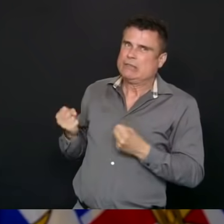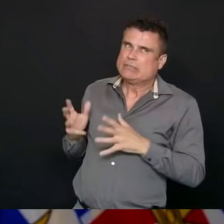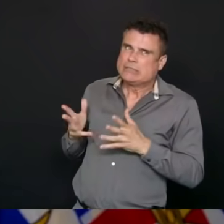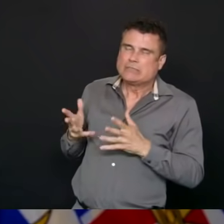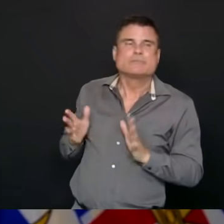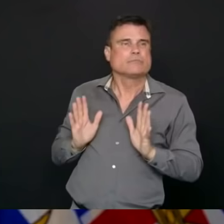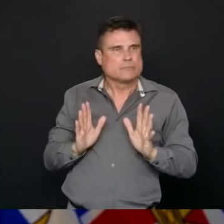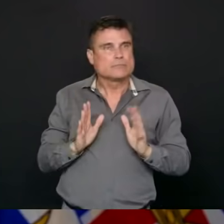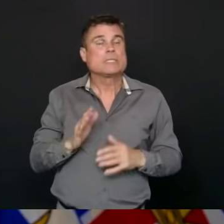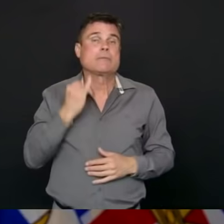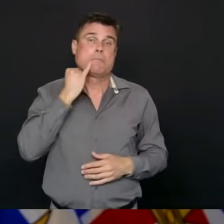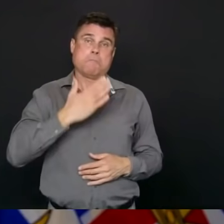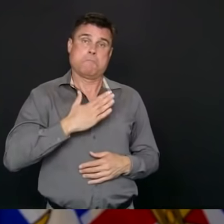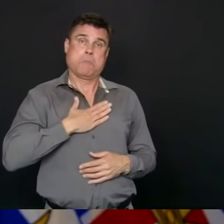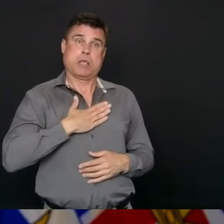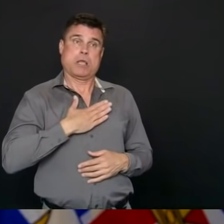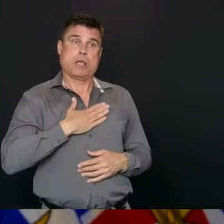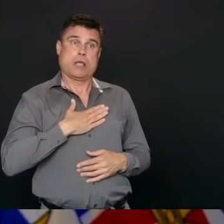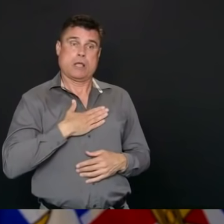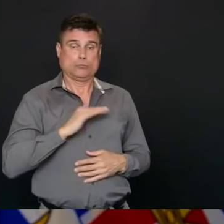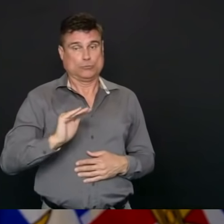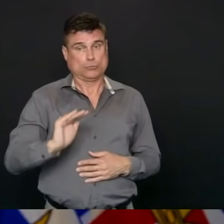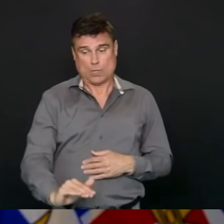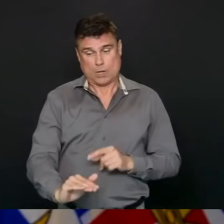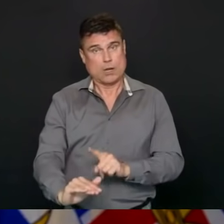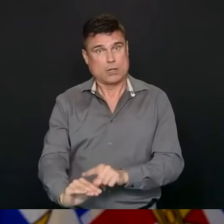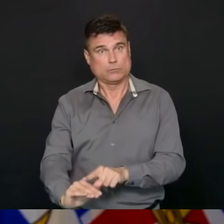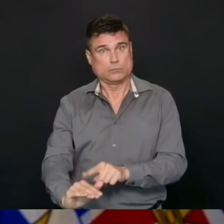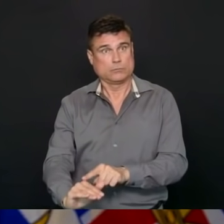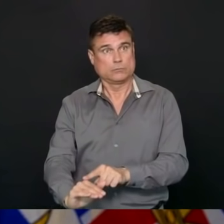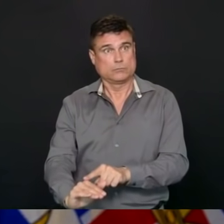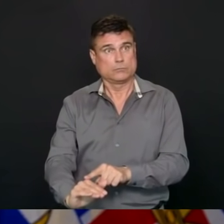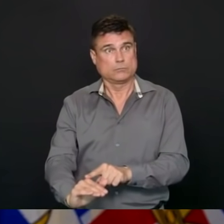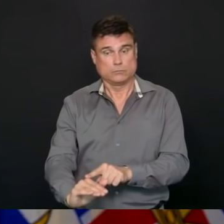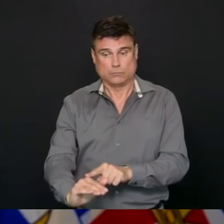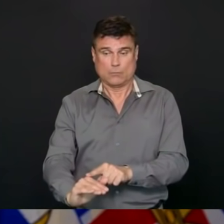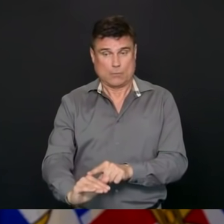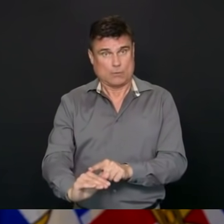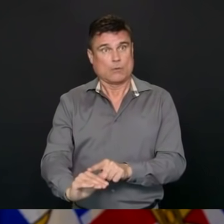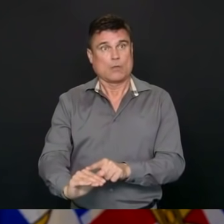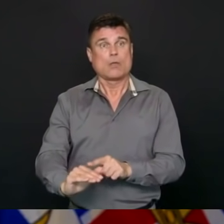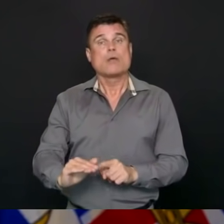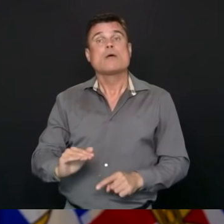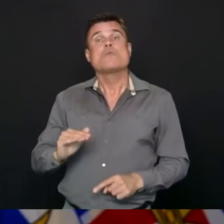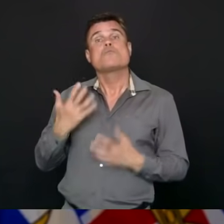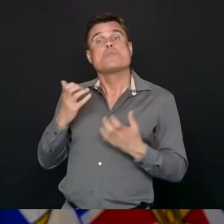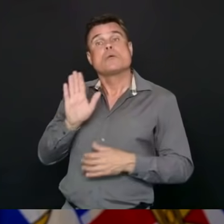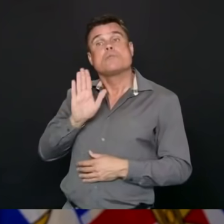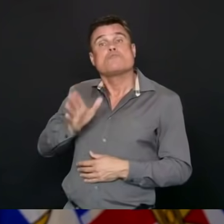we don't have them have play dates with other children right now. We still need to be cautious.